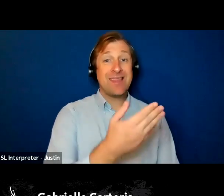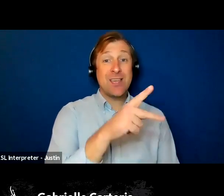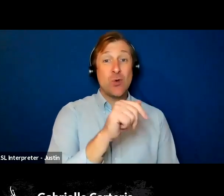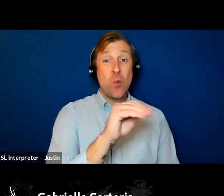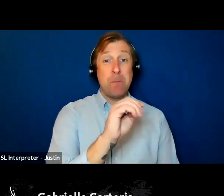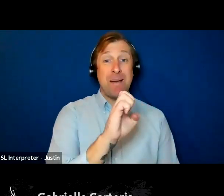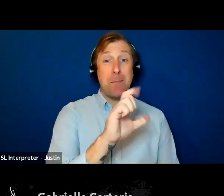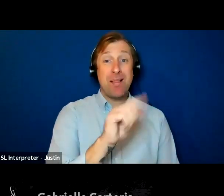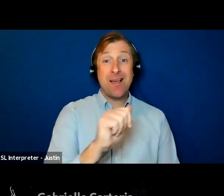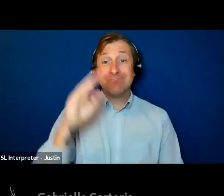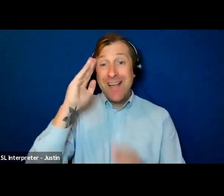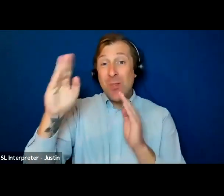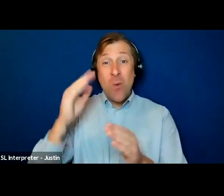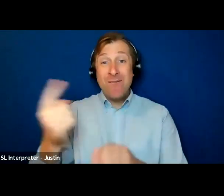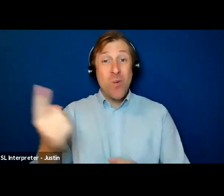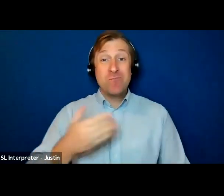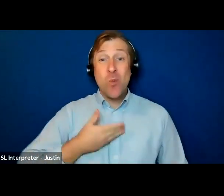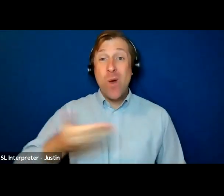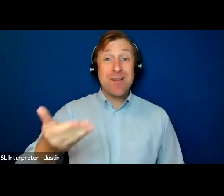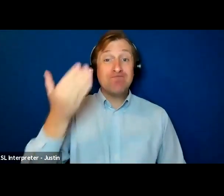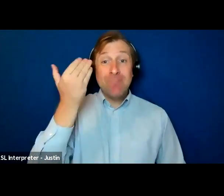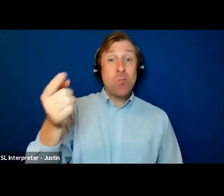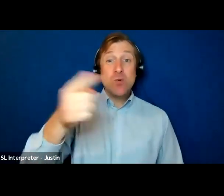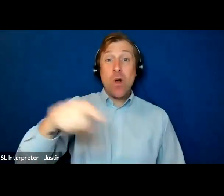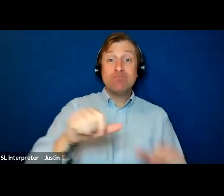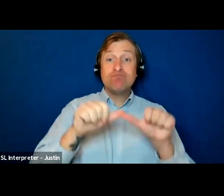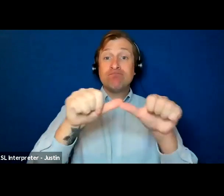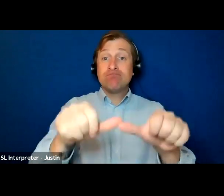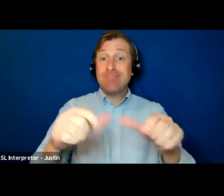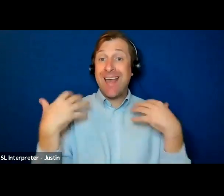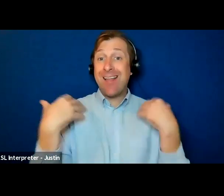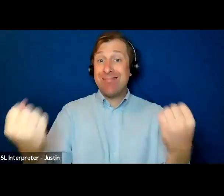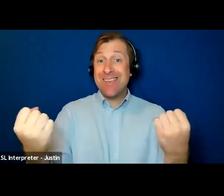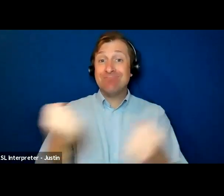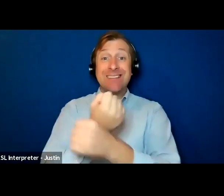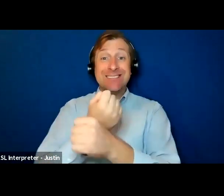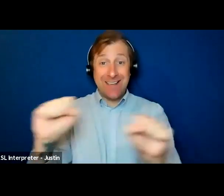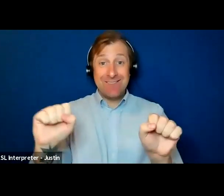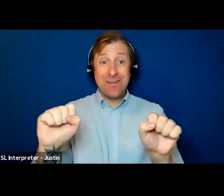I hope that you are all staying healthy and safe. I'm excited. We have a full house today.